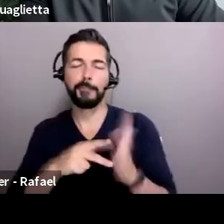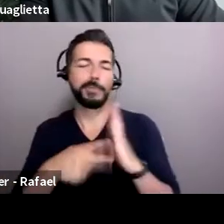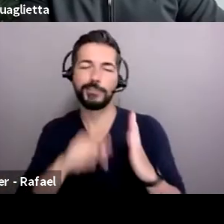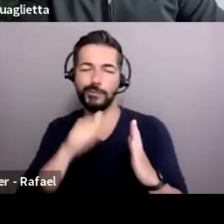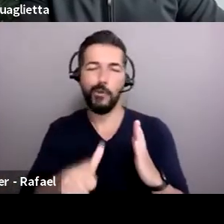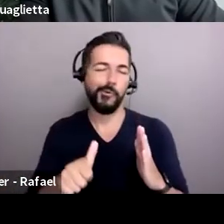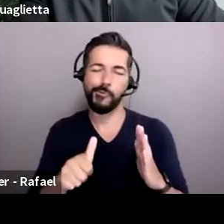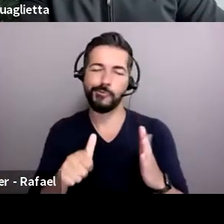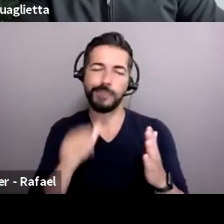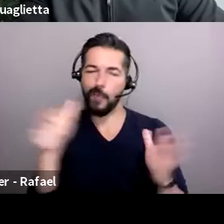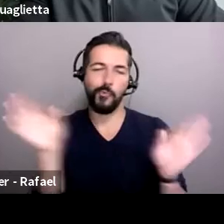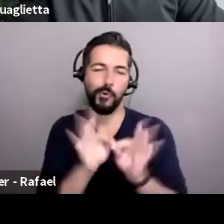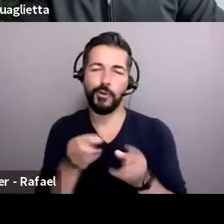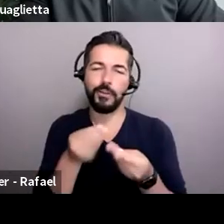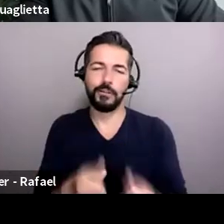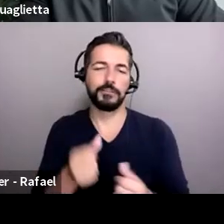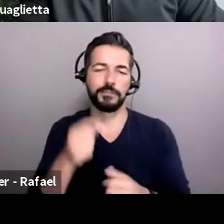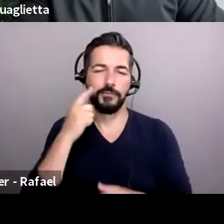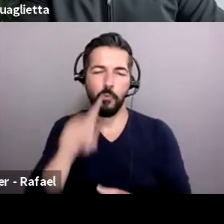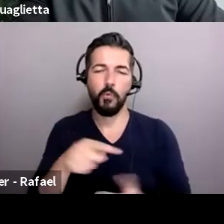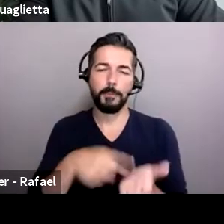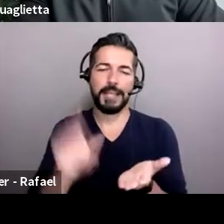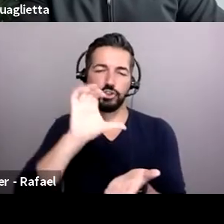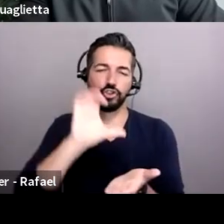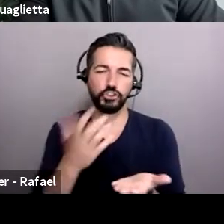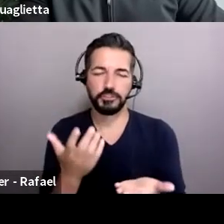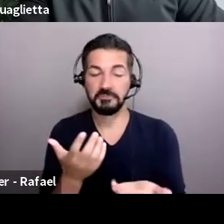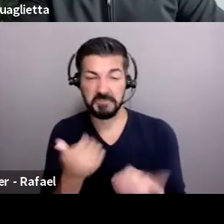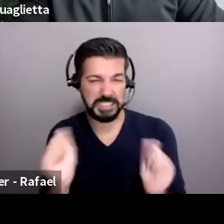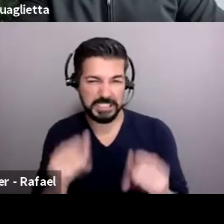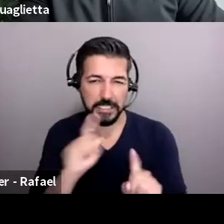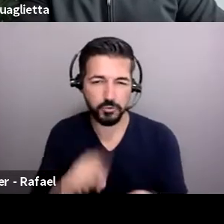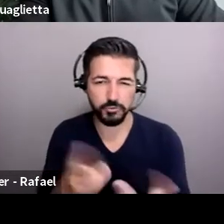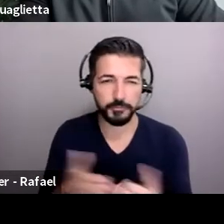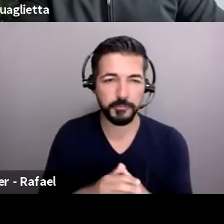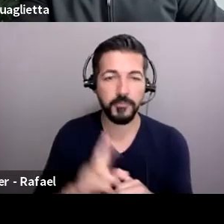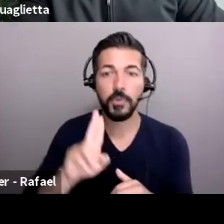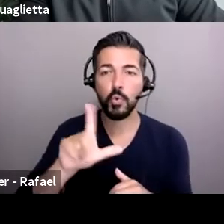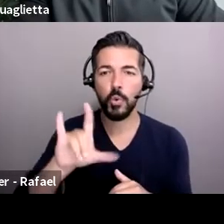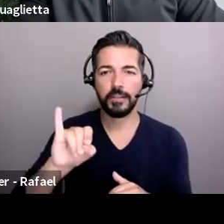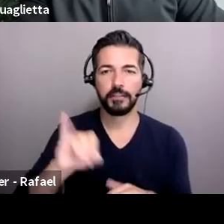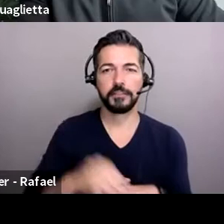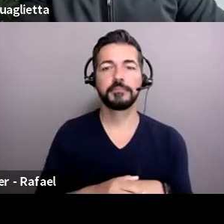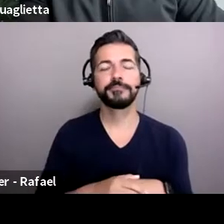Anybody can take that. I think that is about on average.